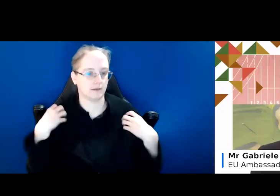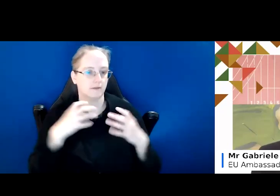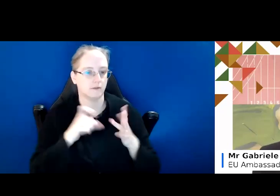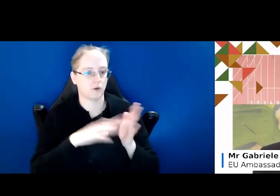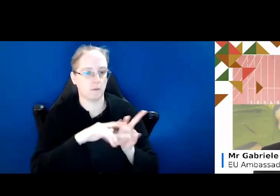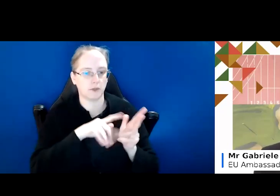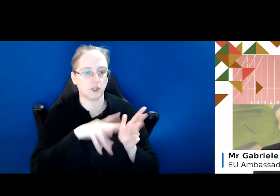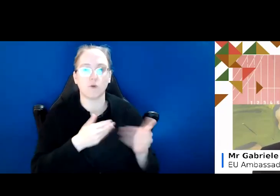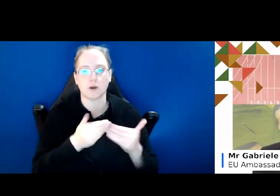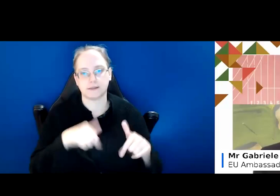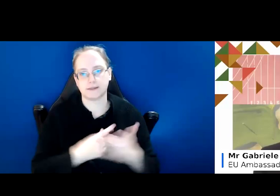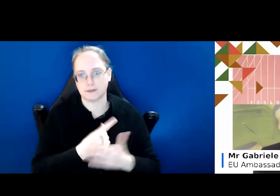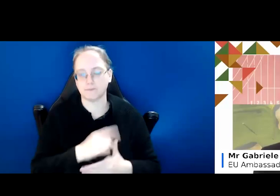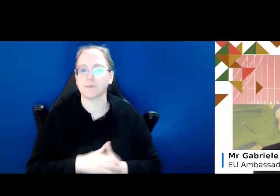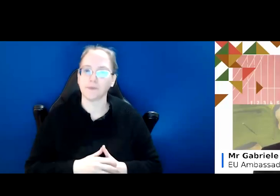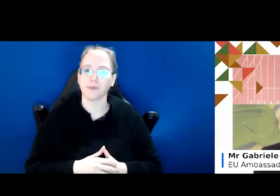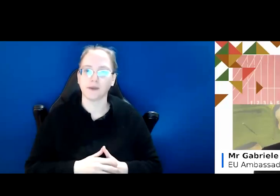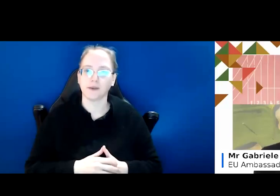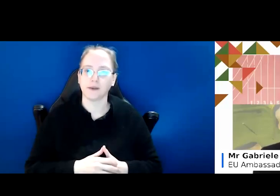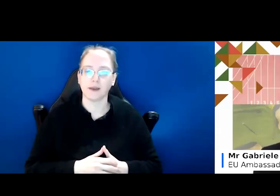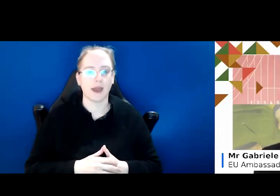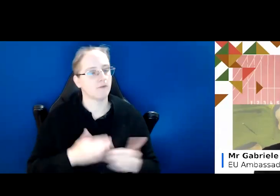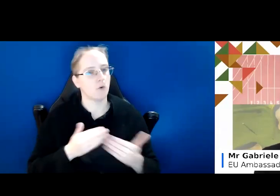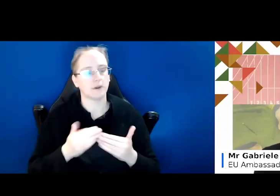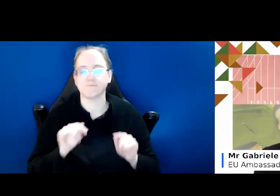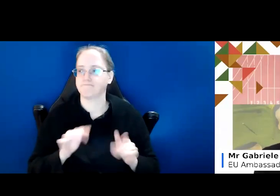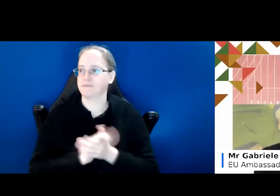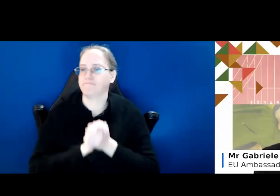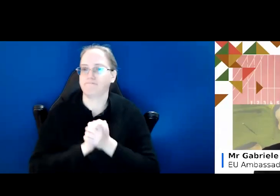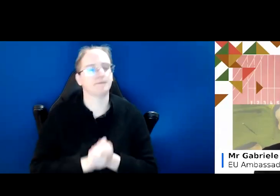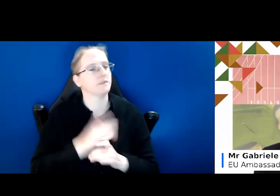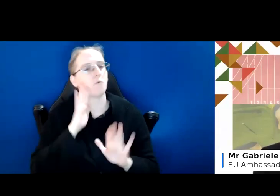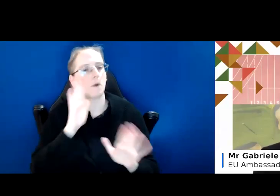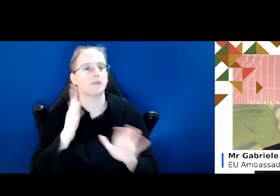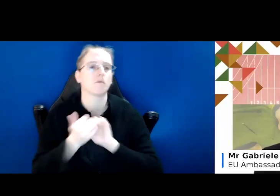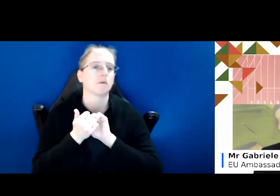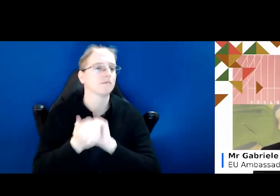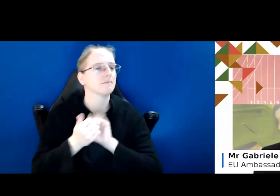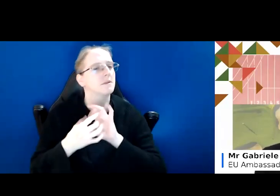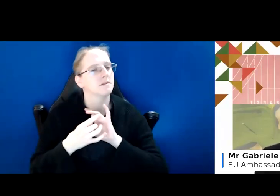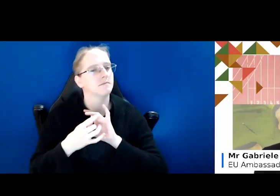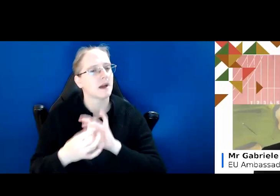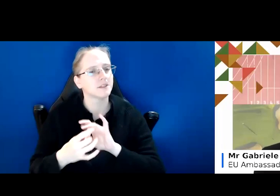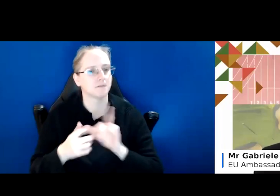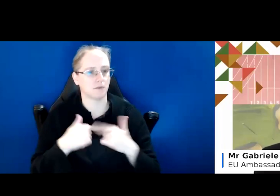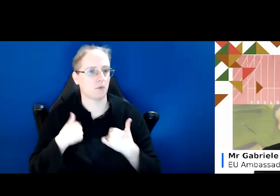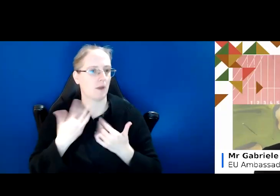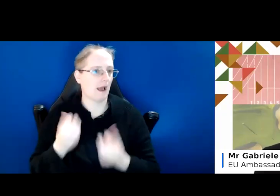and for the incredibly fruitful and great partnership that we are enjoying